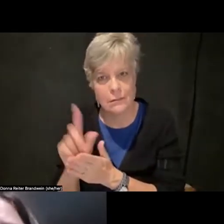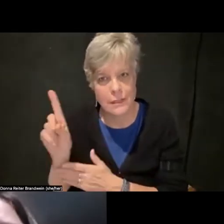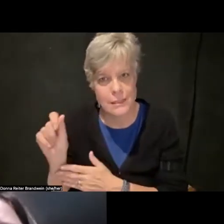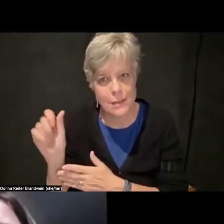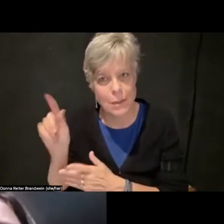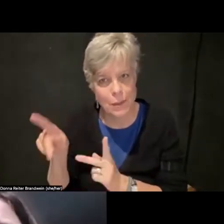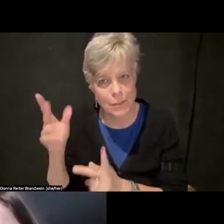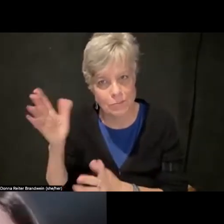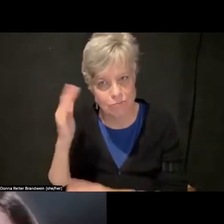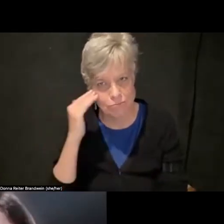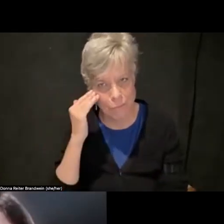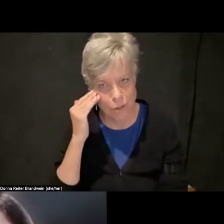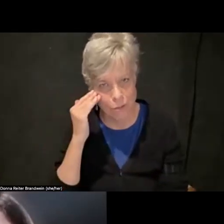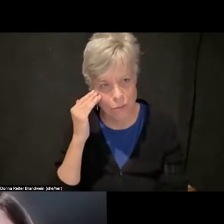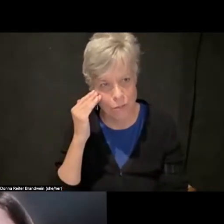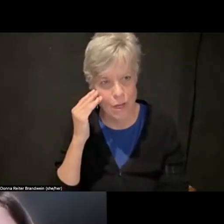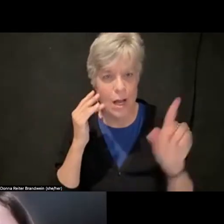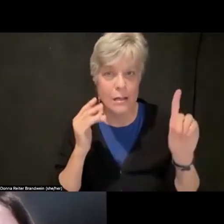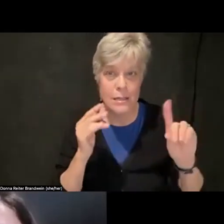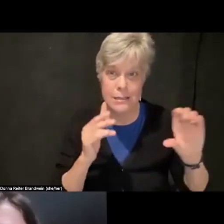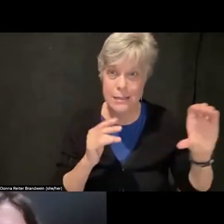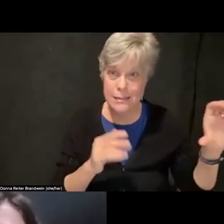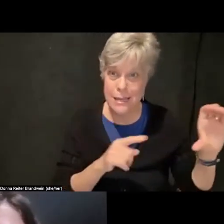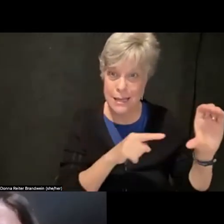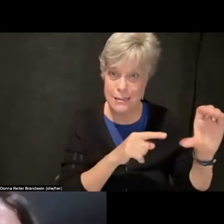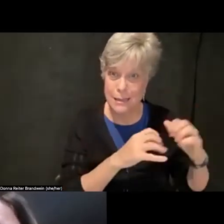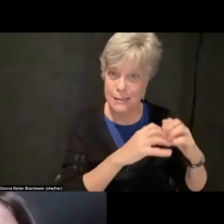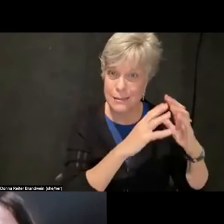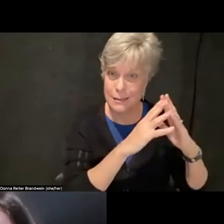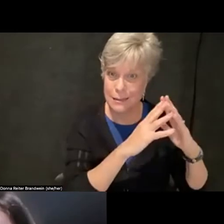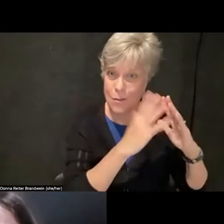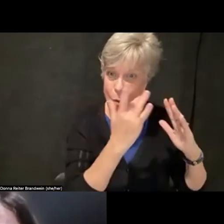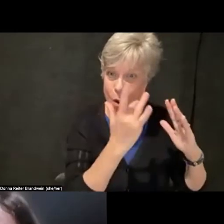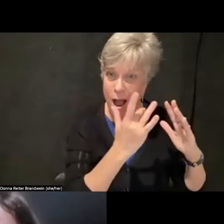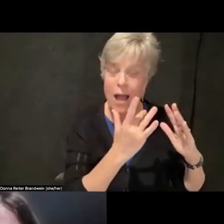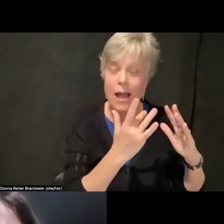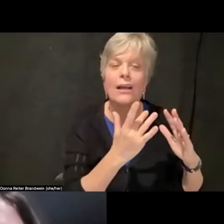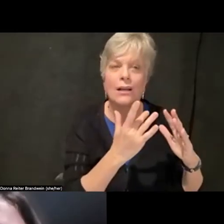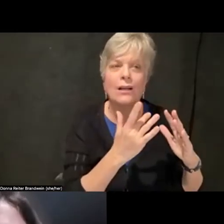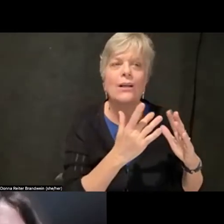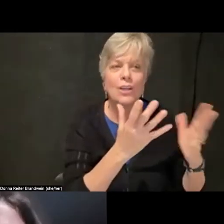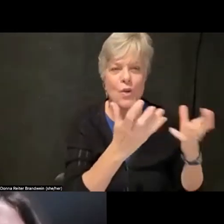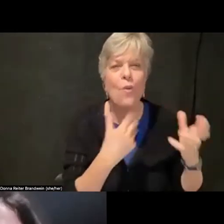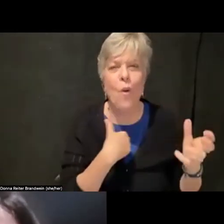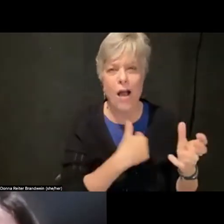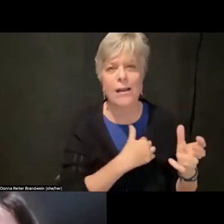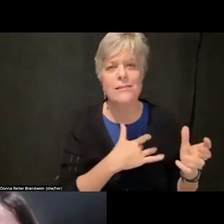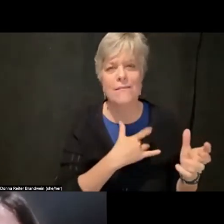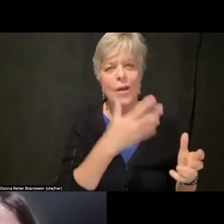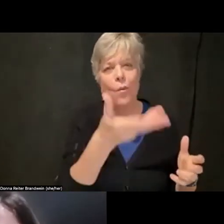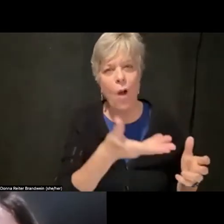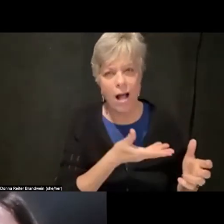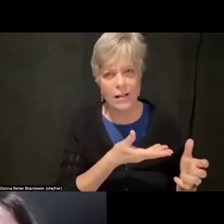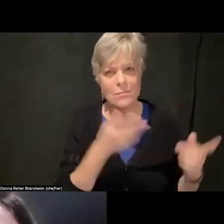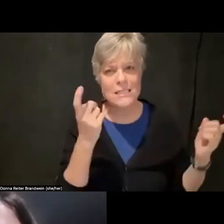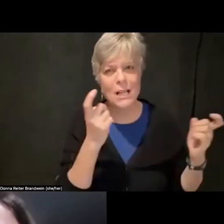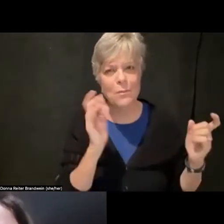Disability cultural centers exist because you want us to feel welcome and you want us to celebrate our identity.